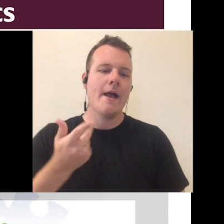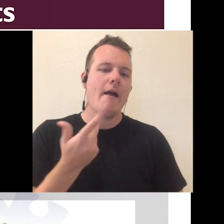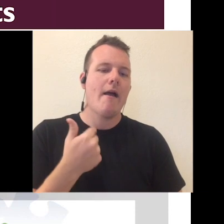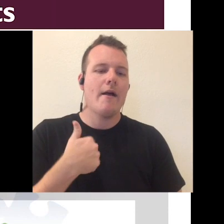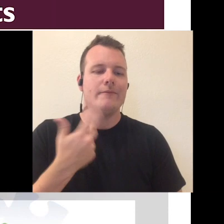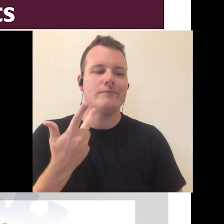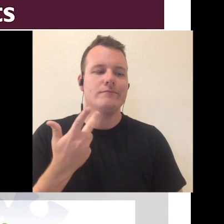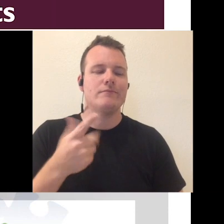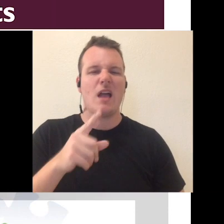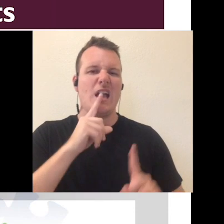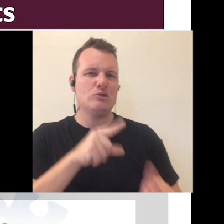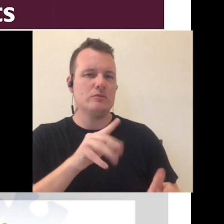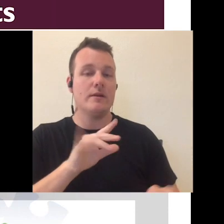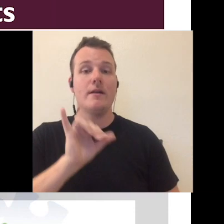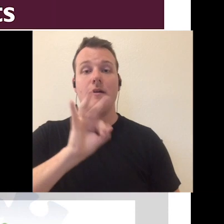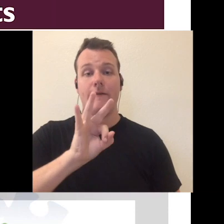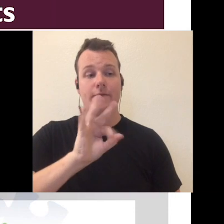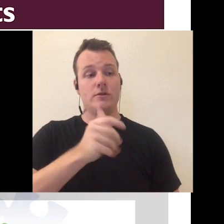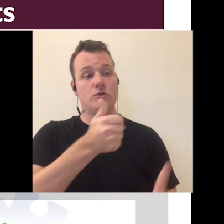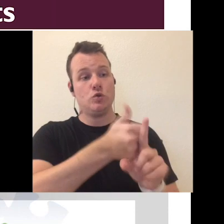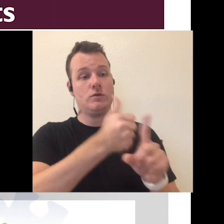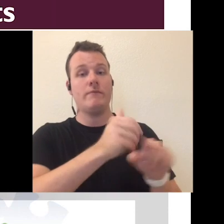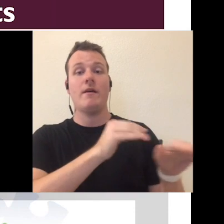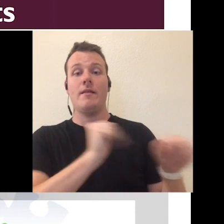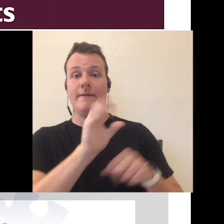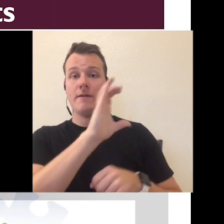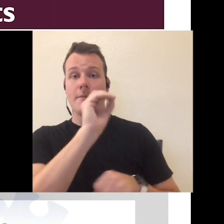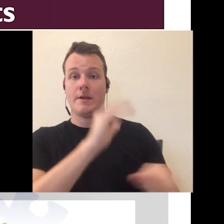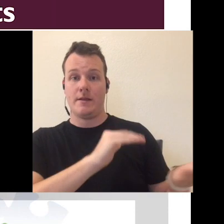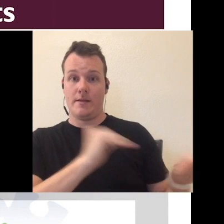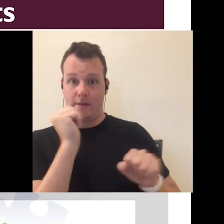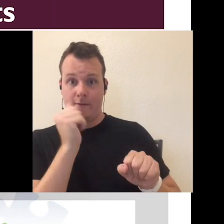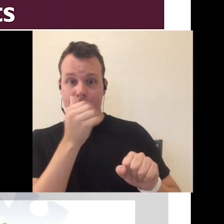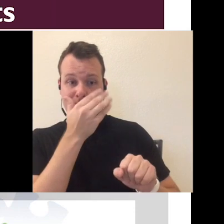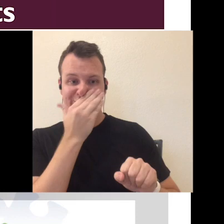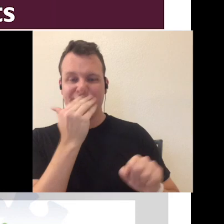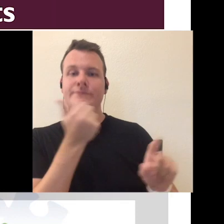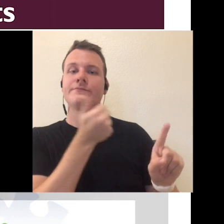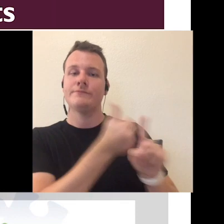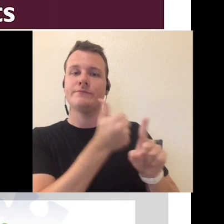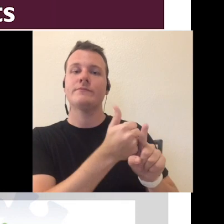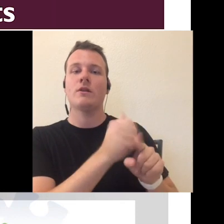So I'll answer it this way. If it's the company that you're leaving, you know